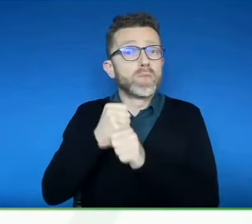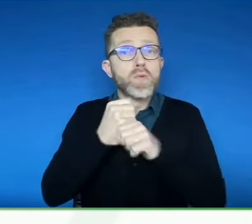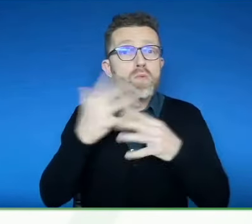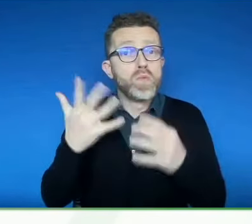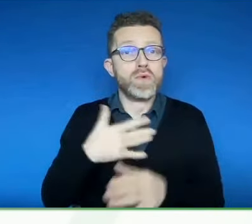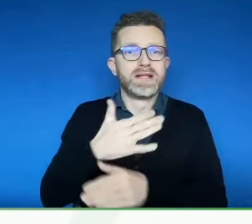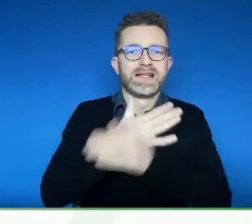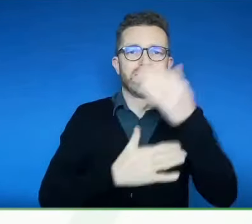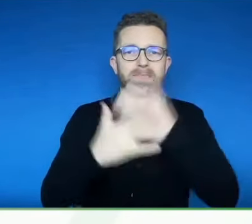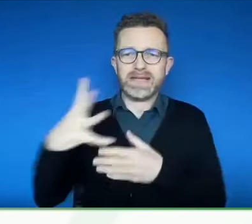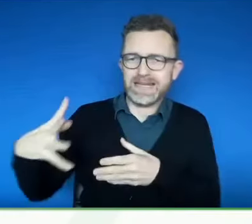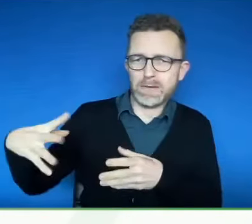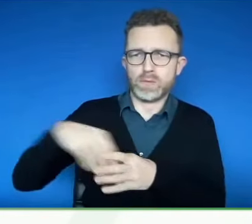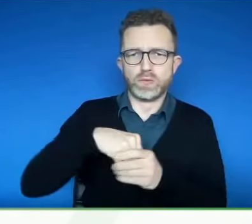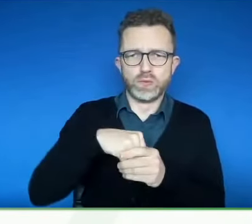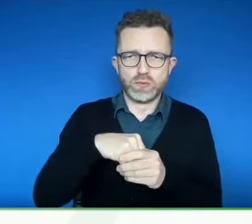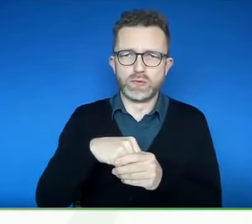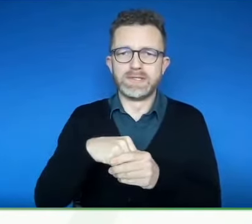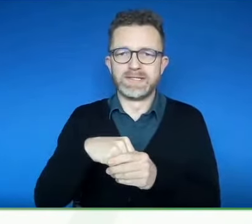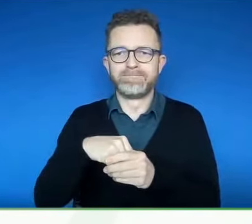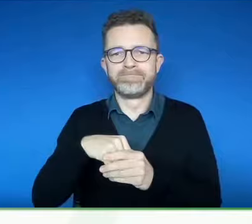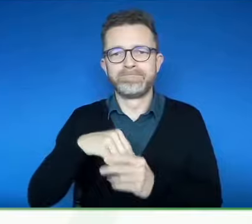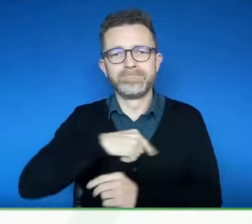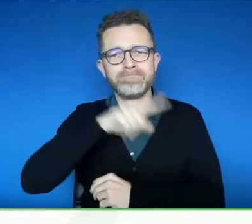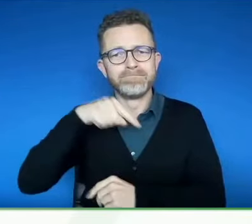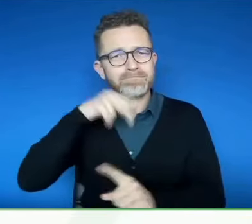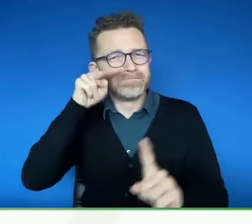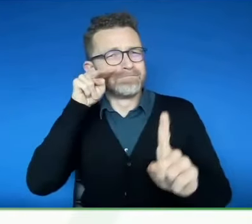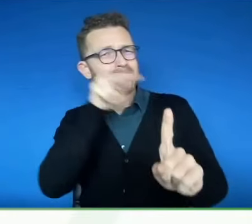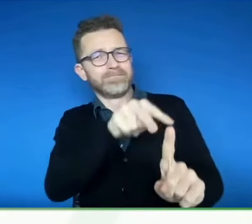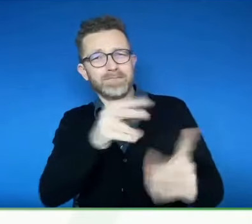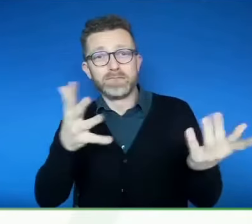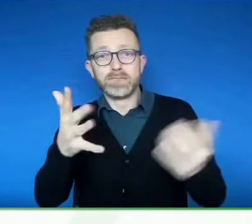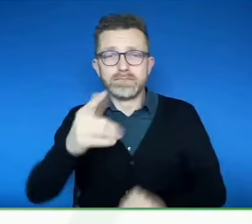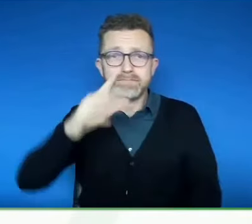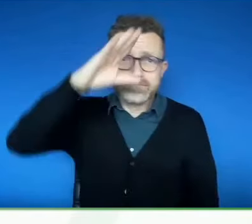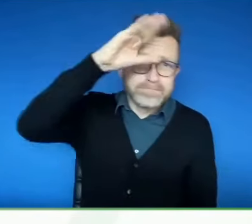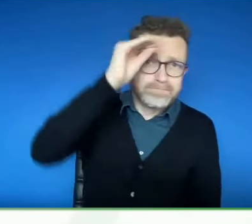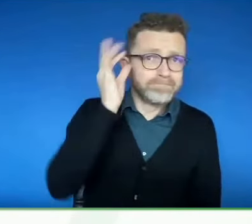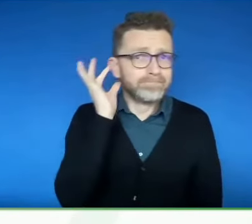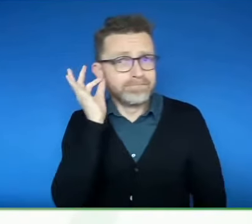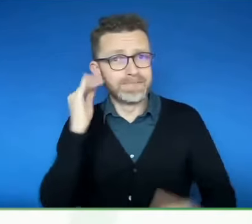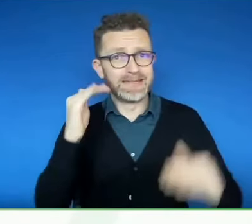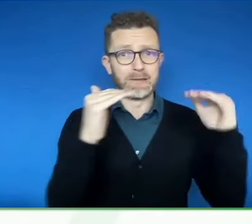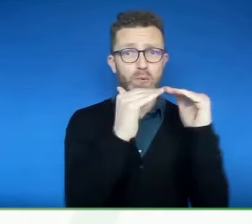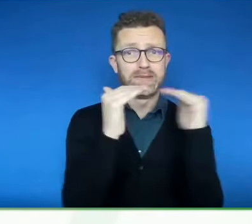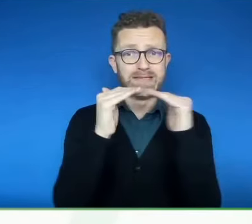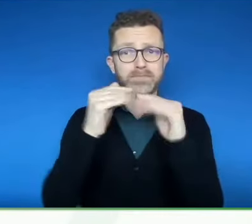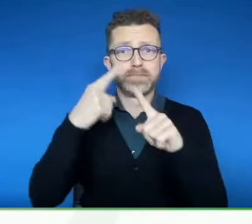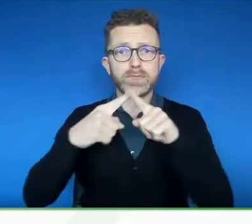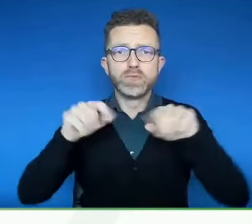gender, ethnicity, race, religion, multiple vulnerabilities.